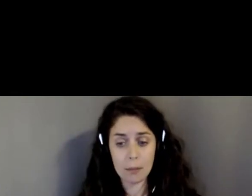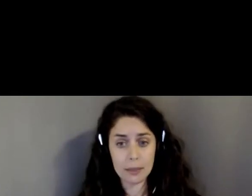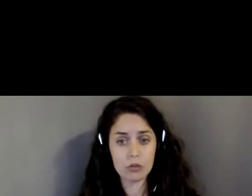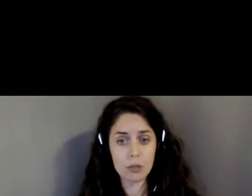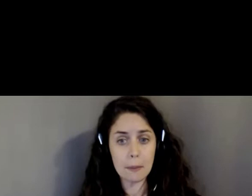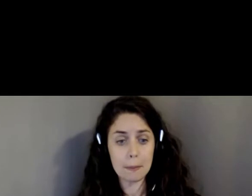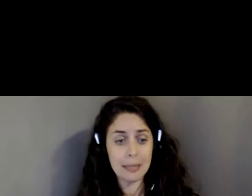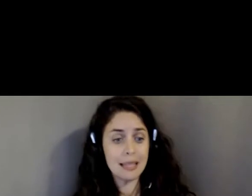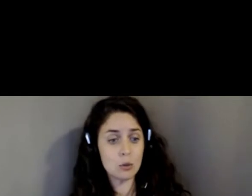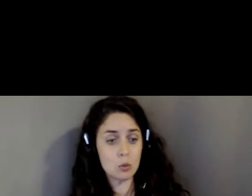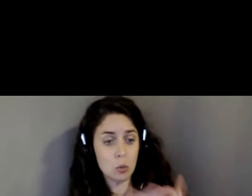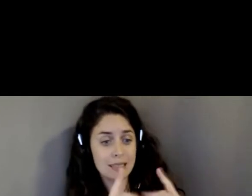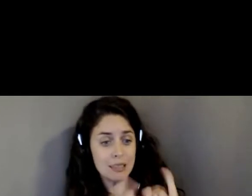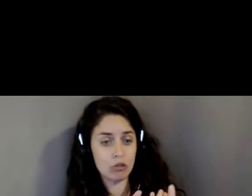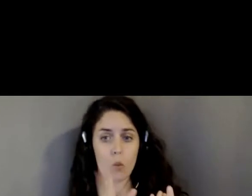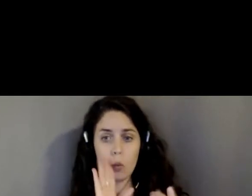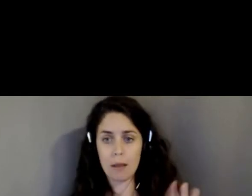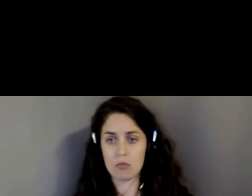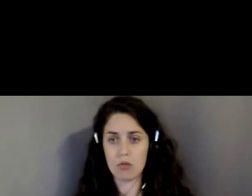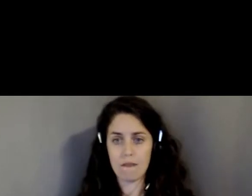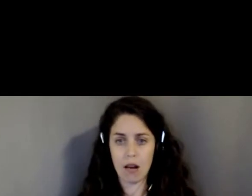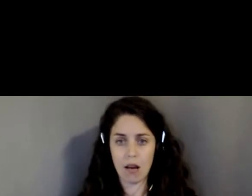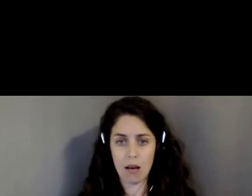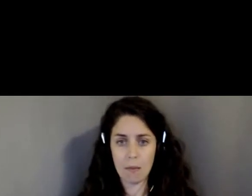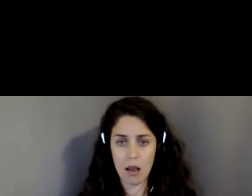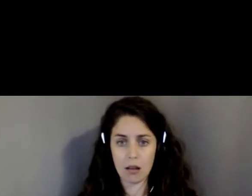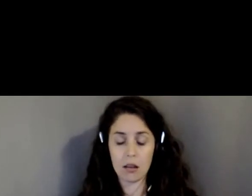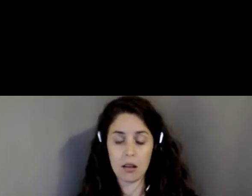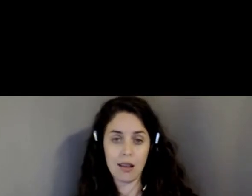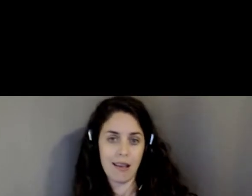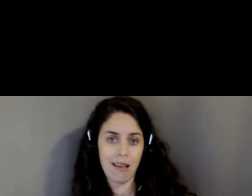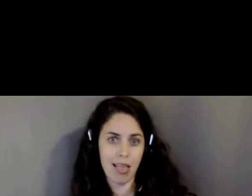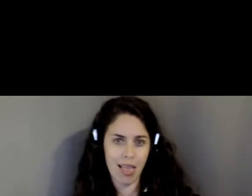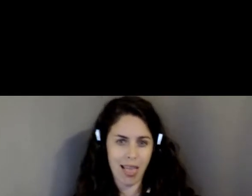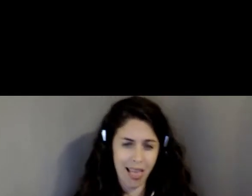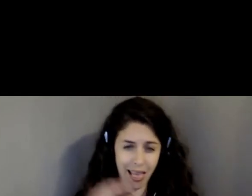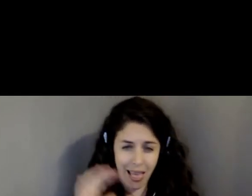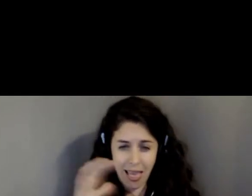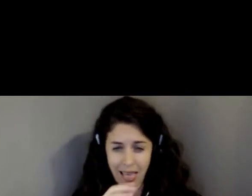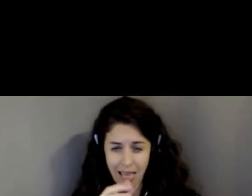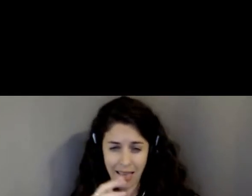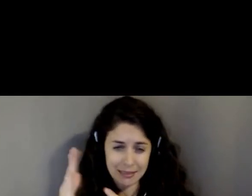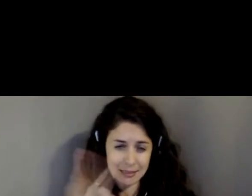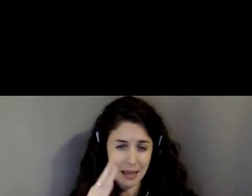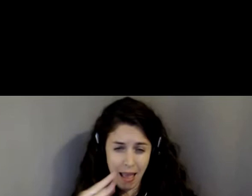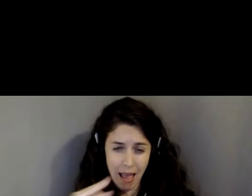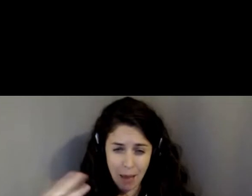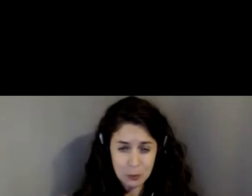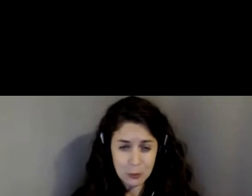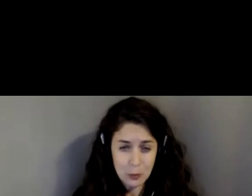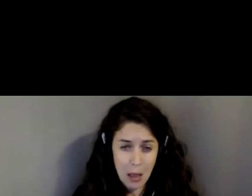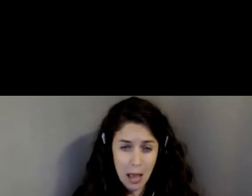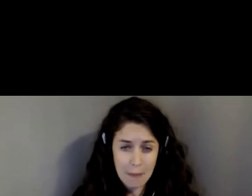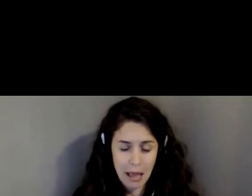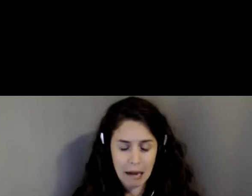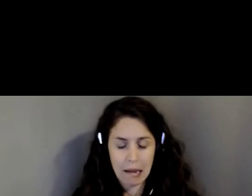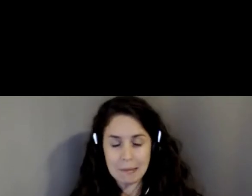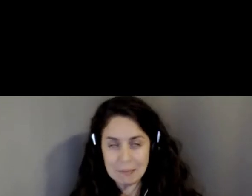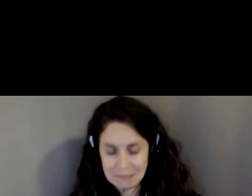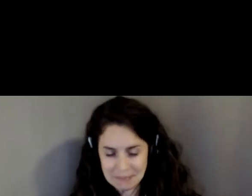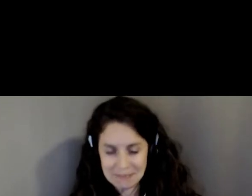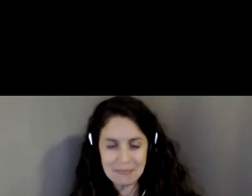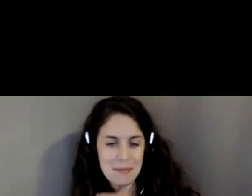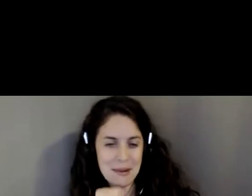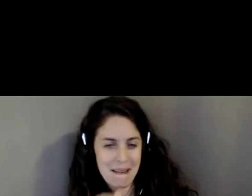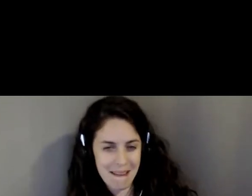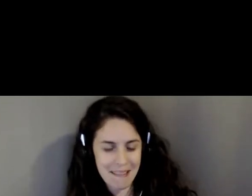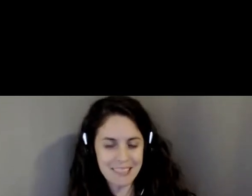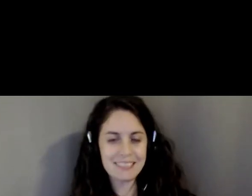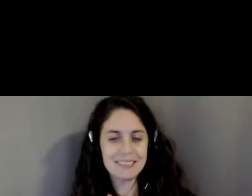provide it. Will it be the latest and greatest iPad? Maybe not, but it will be able to provide